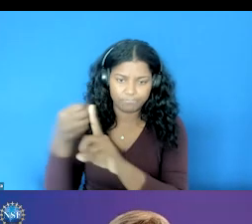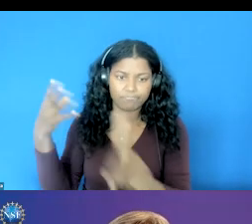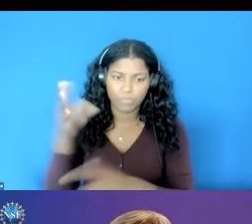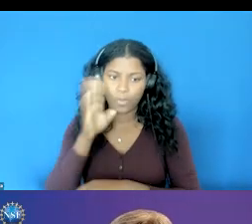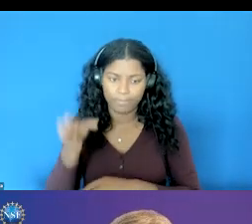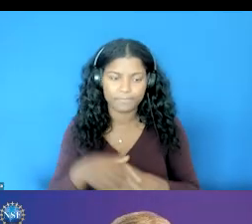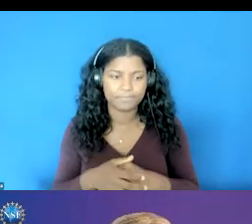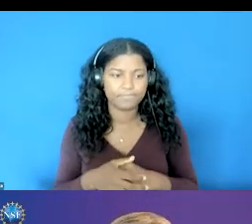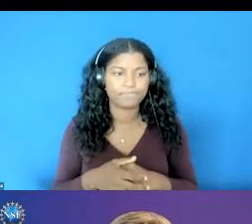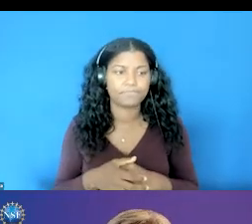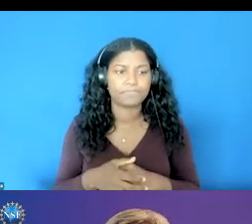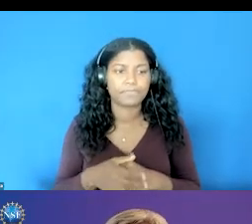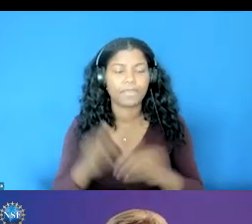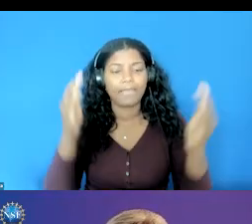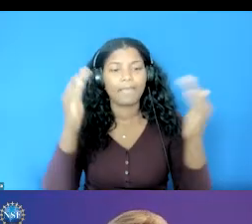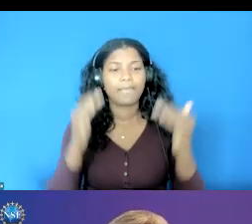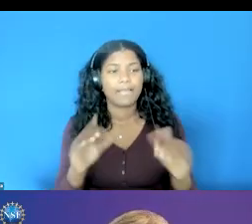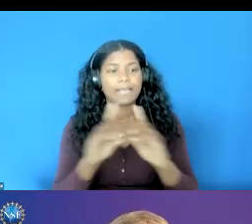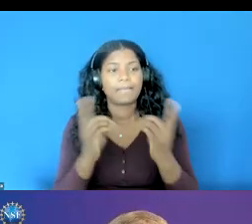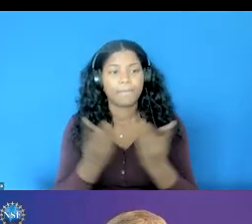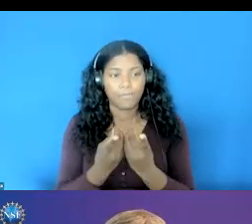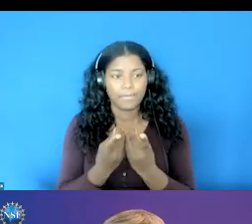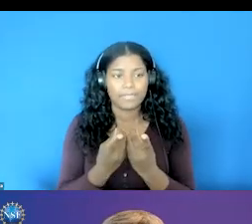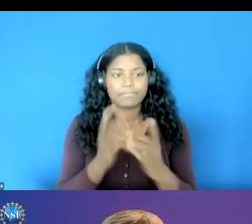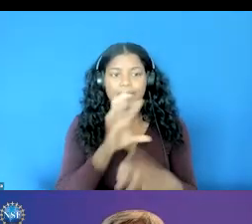The next division integrative organismal systems, IOS,